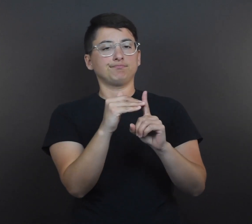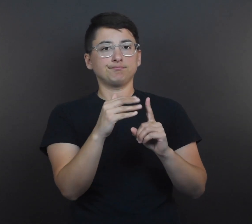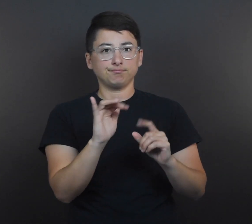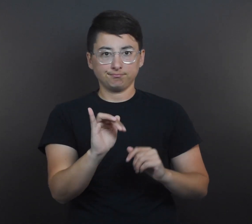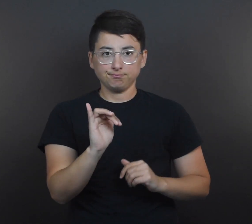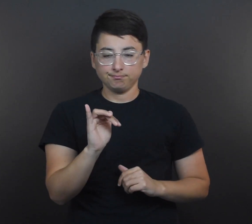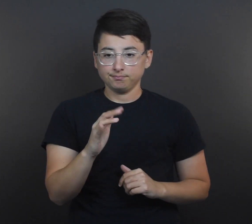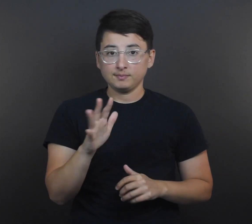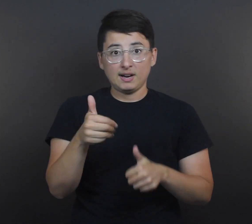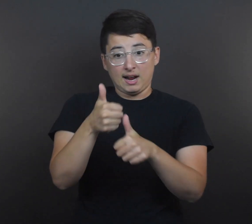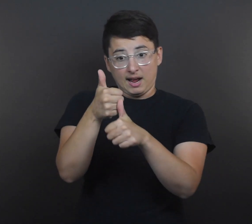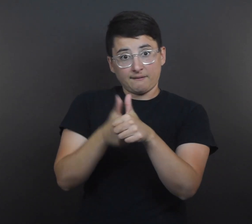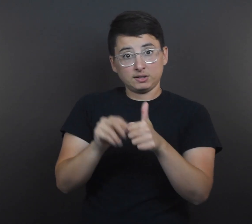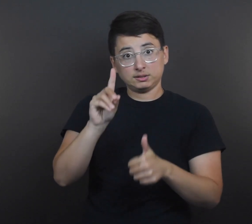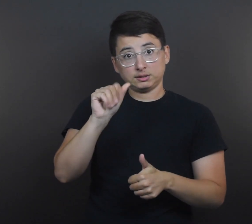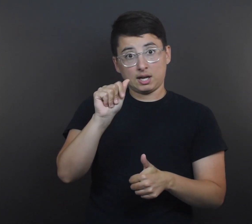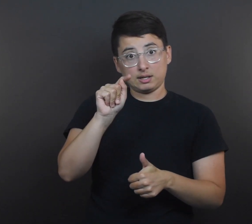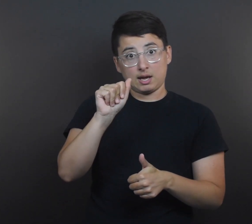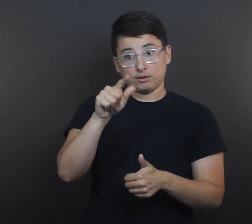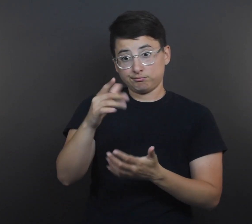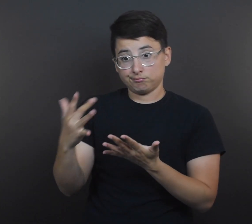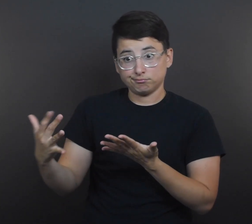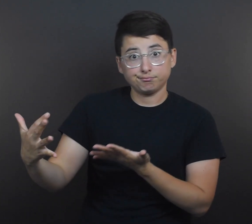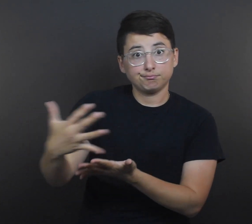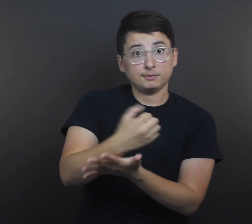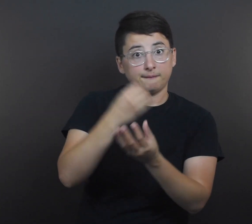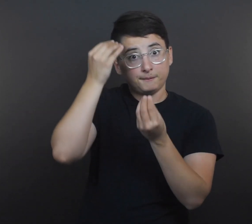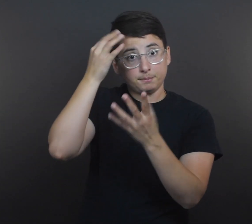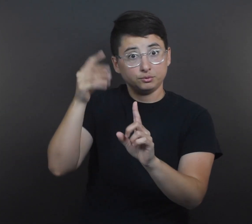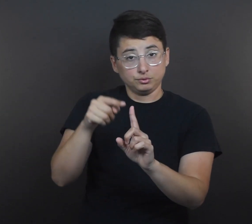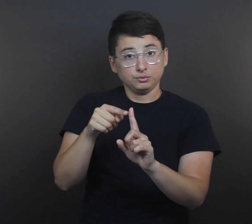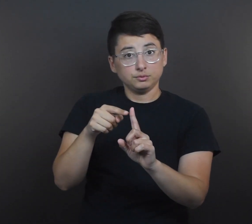The experience was a reminder “that for every data point,